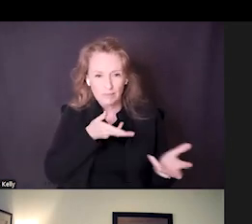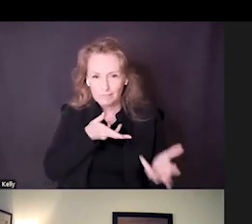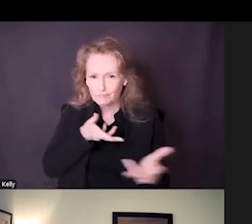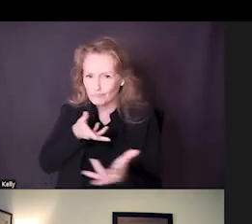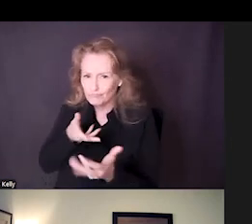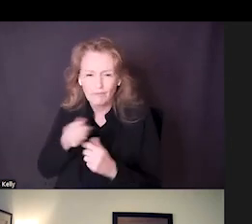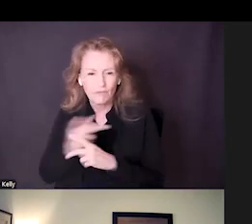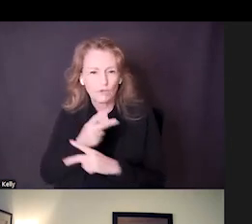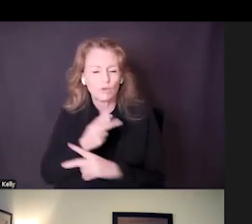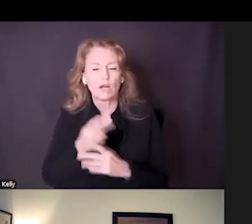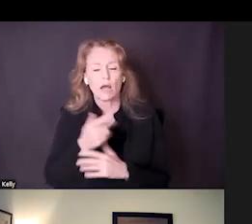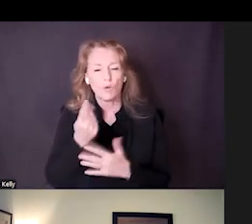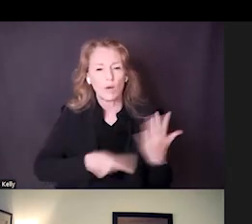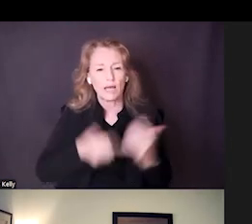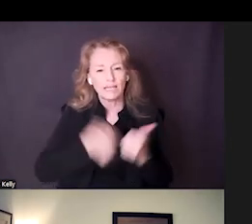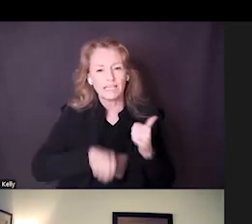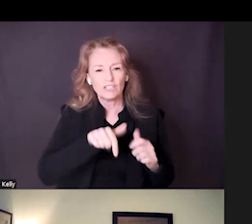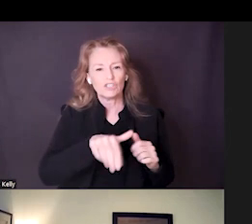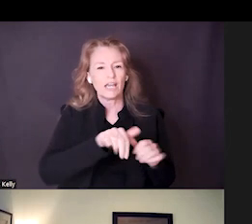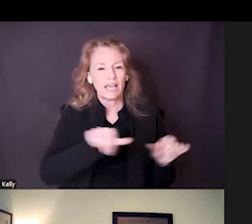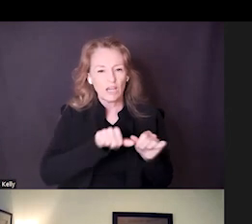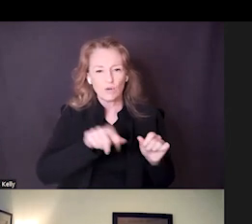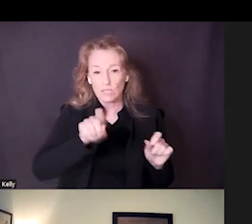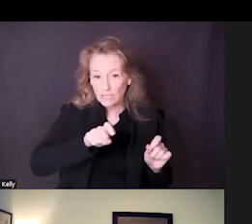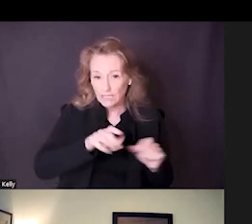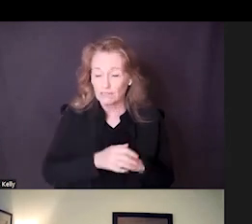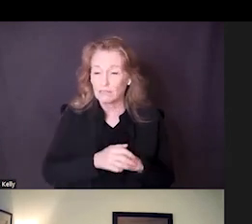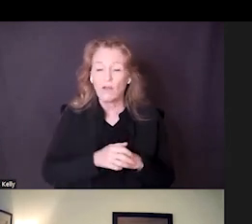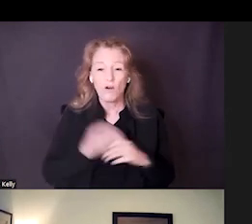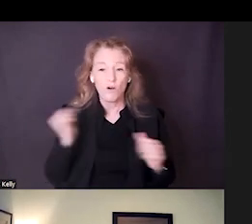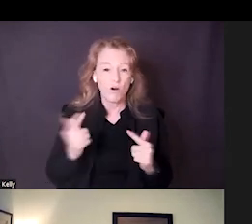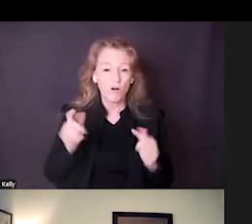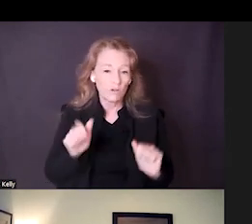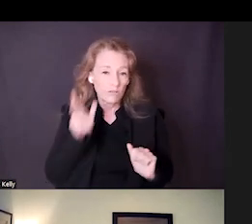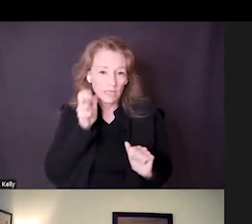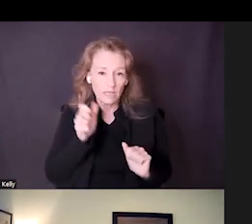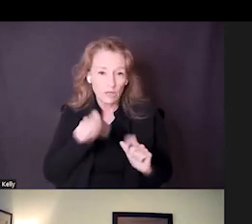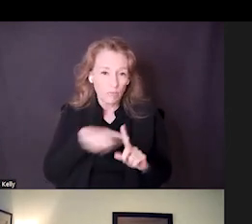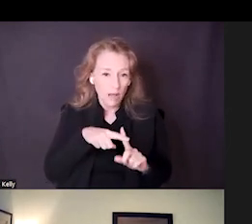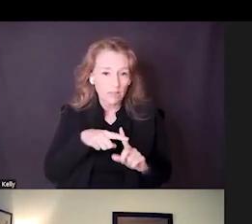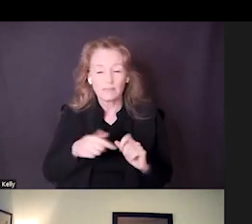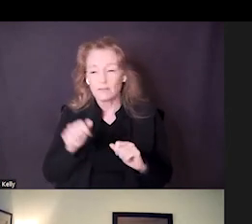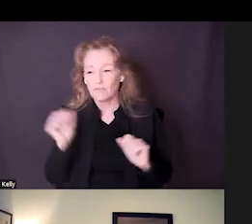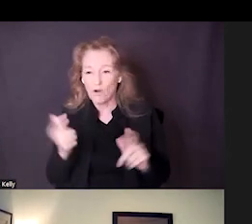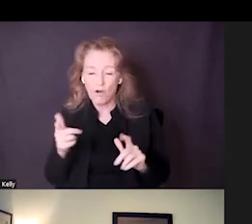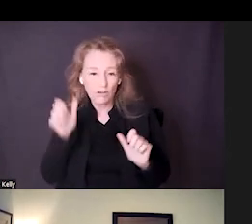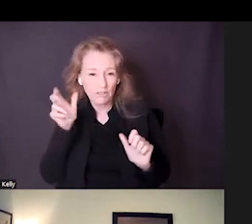THEY COULD ALL HEAR POSITIVES AND CHALLENGES. IT IS JUST A WONDERFUL SETTING TO BE IN.